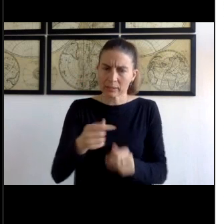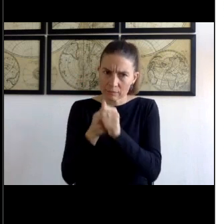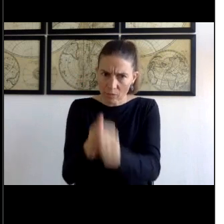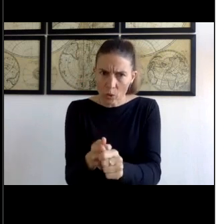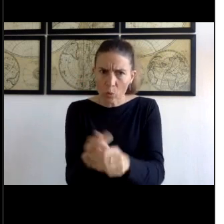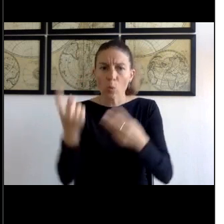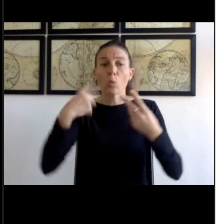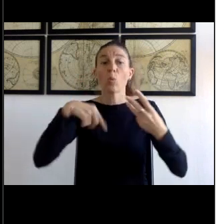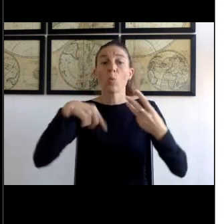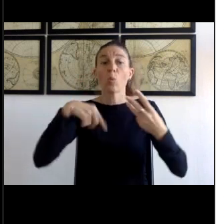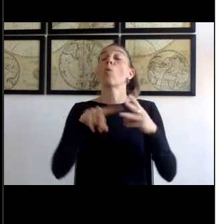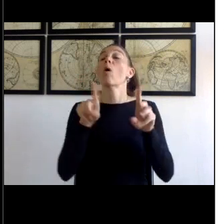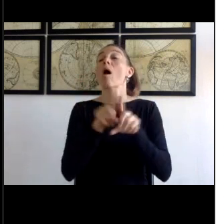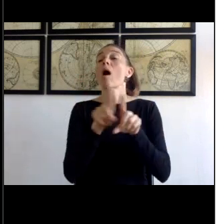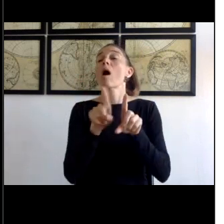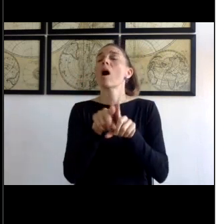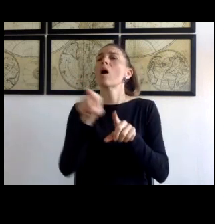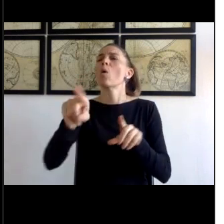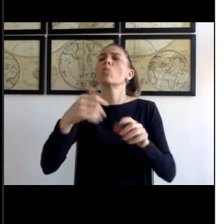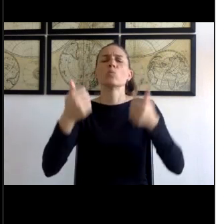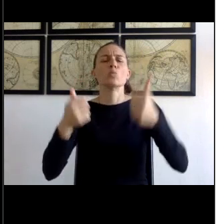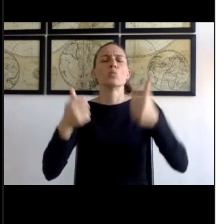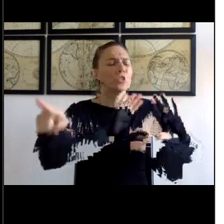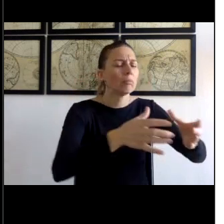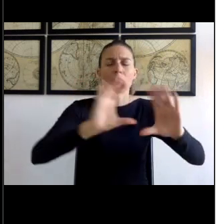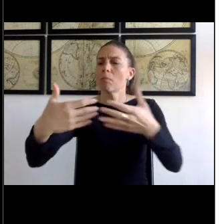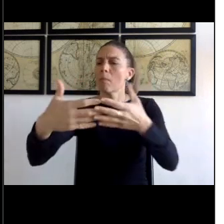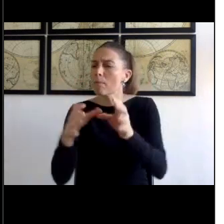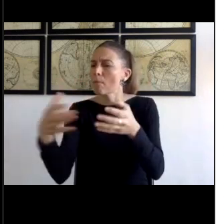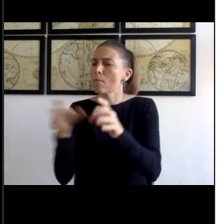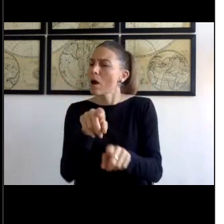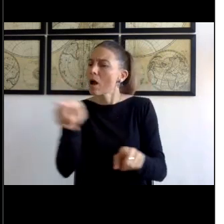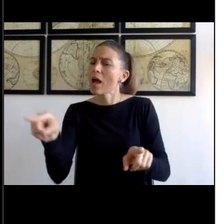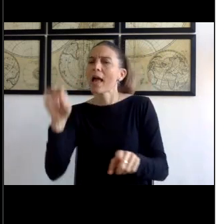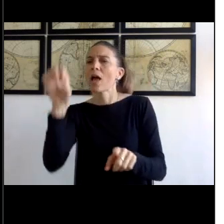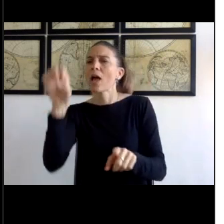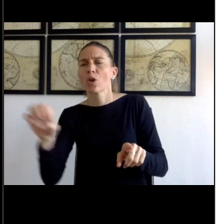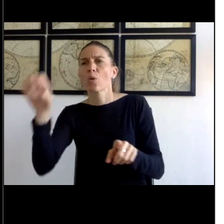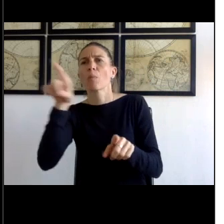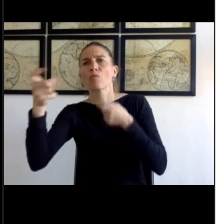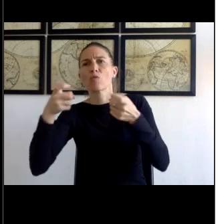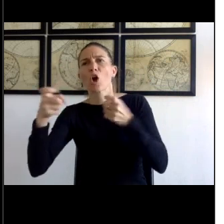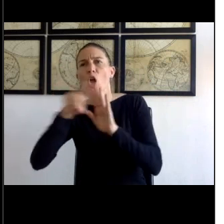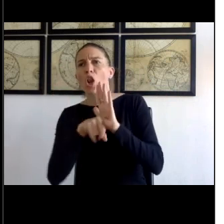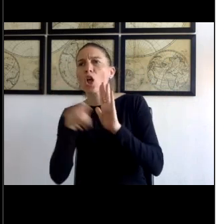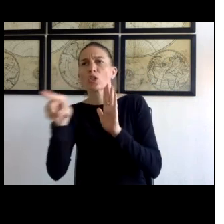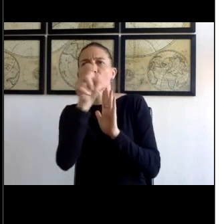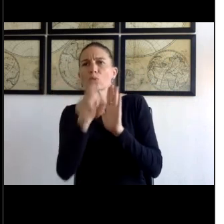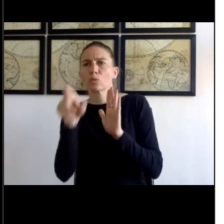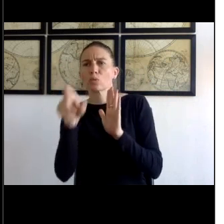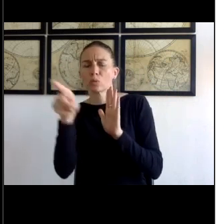as well as the European regulators for electronic communications, which is a body that we call BEREC.